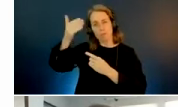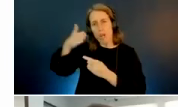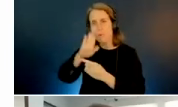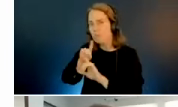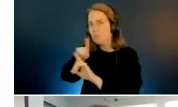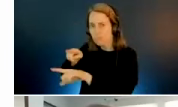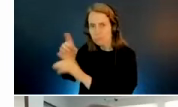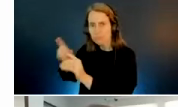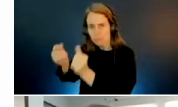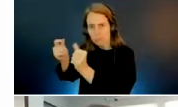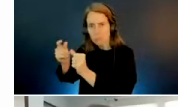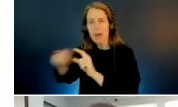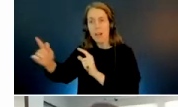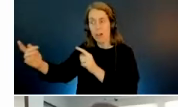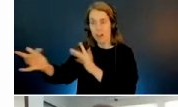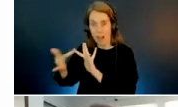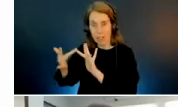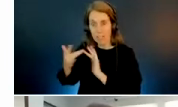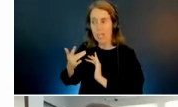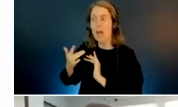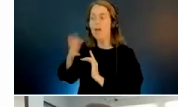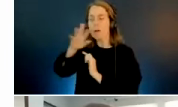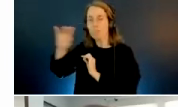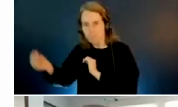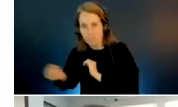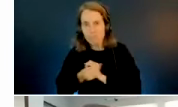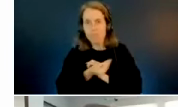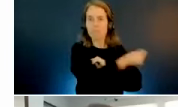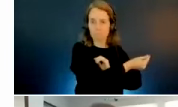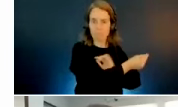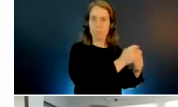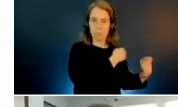but i i love to talk to folks um about their voting plan um it's one of my favorite things